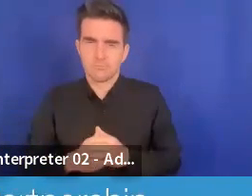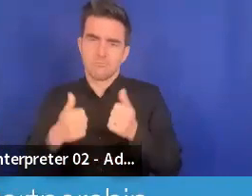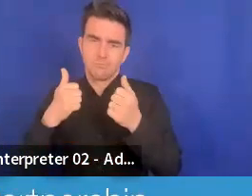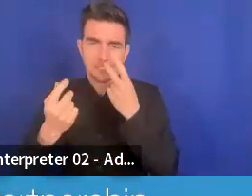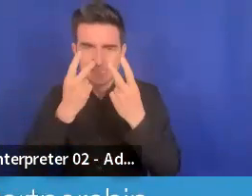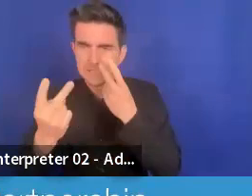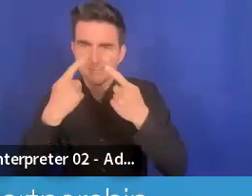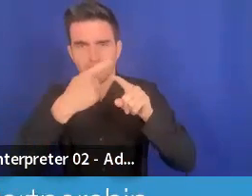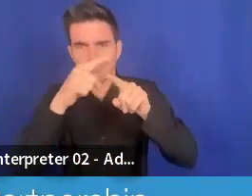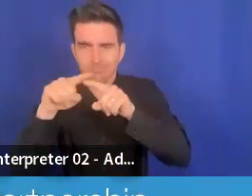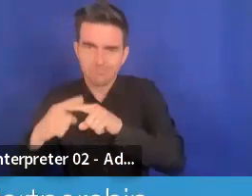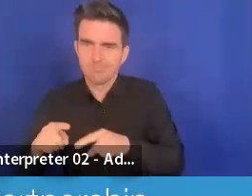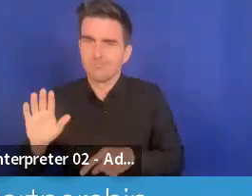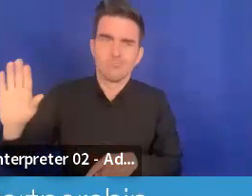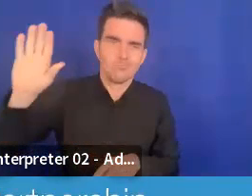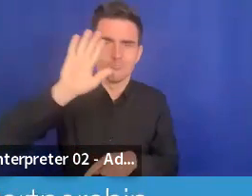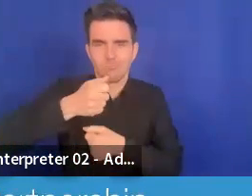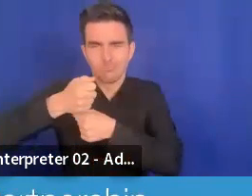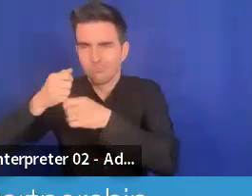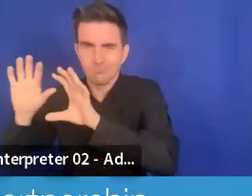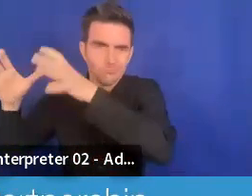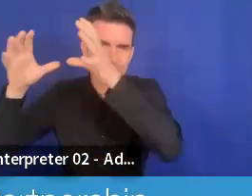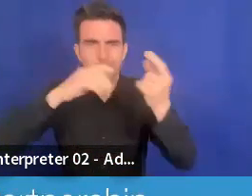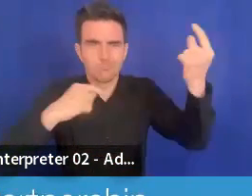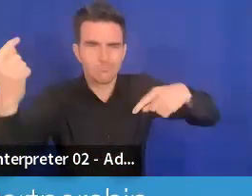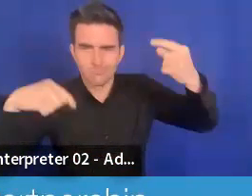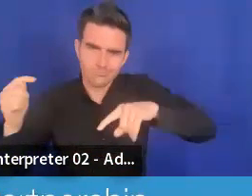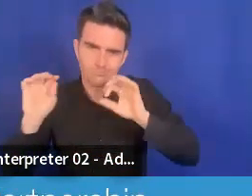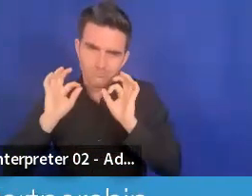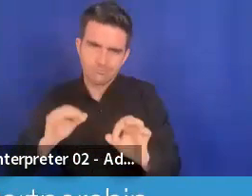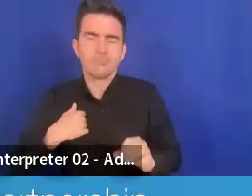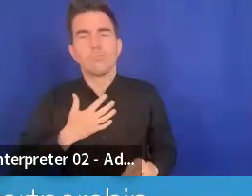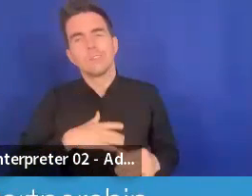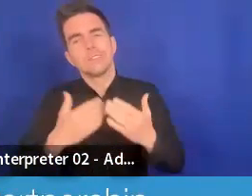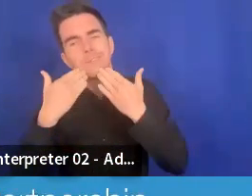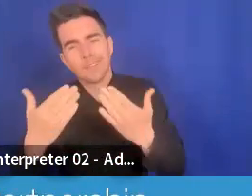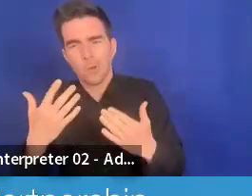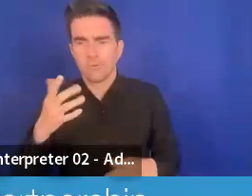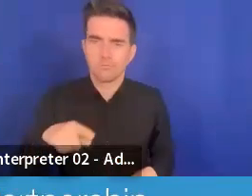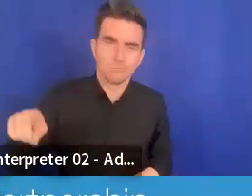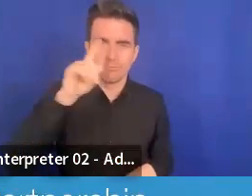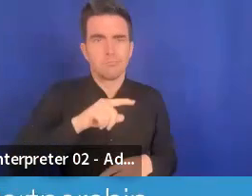I want to thank the whole team behind the scenes who makes these webinars possible,